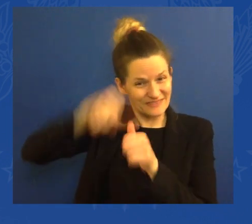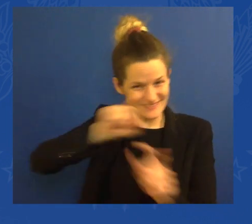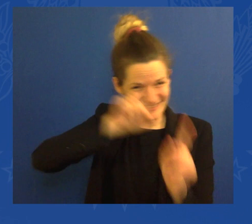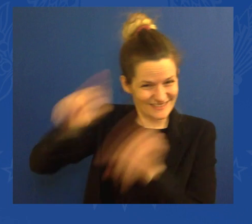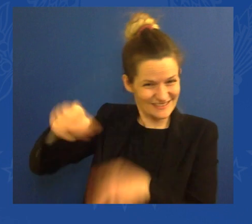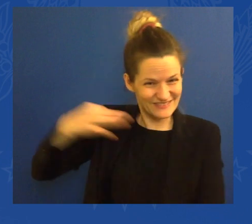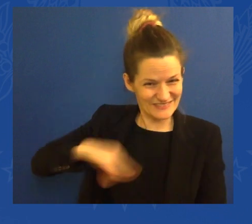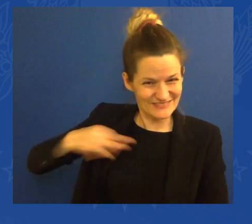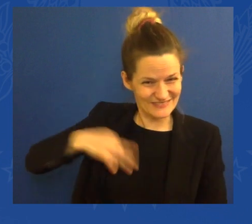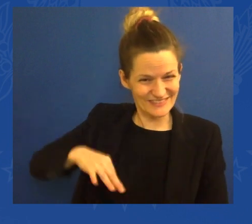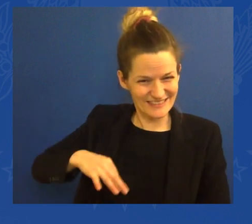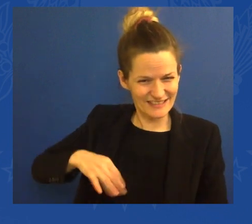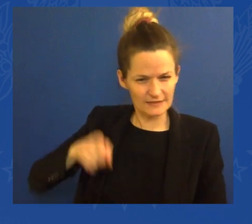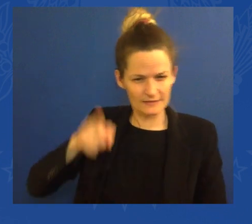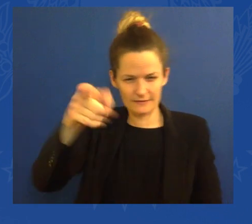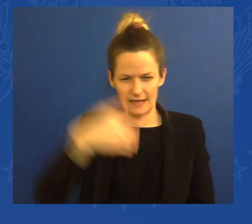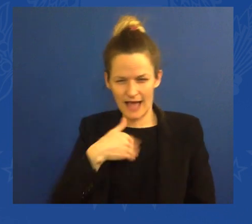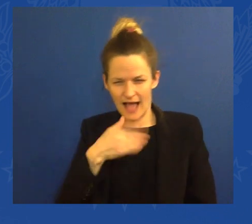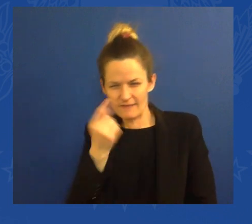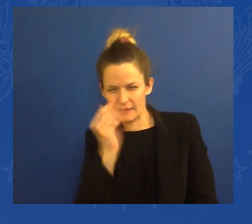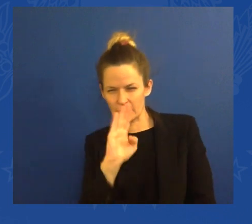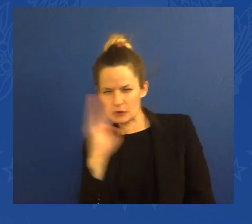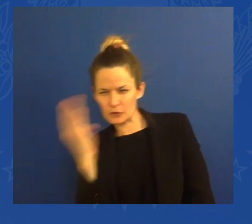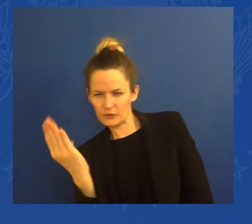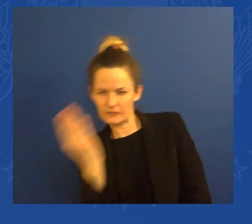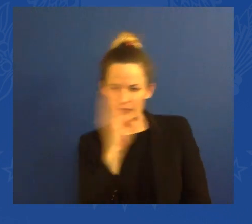two hours earlier, a bridge that is as high off the ground